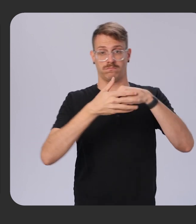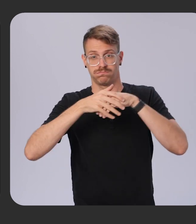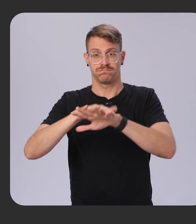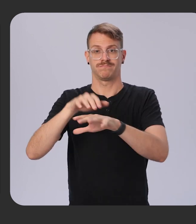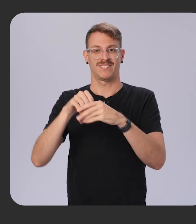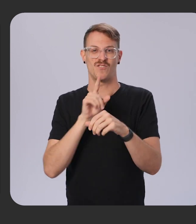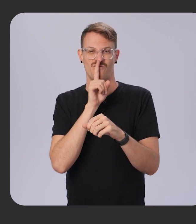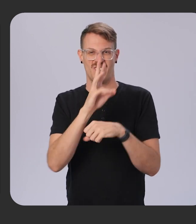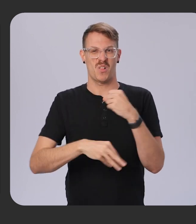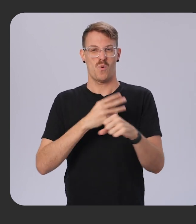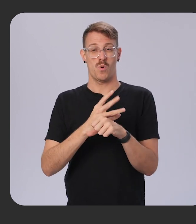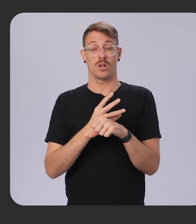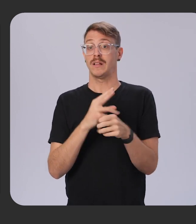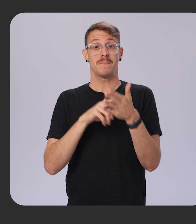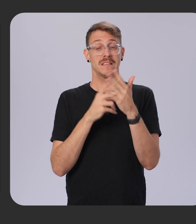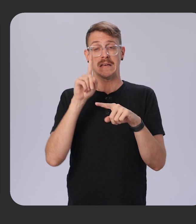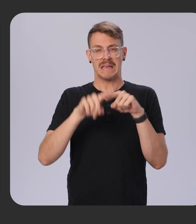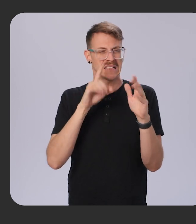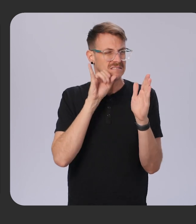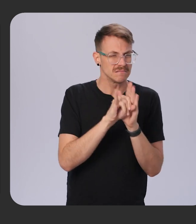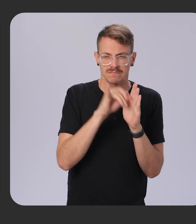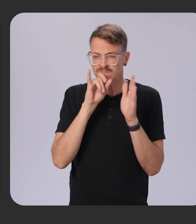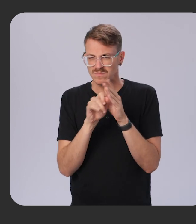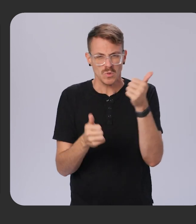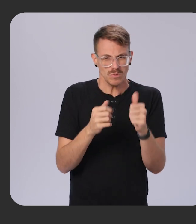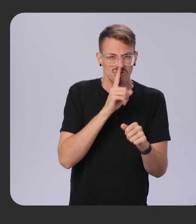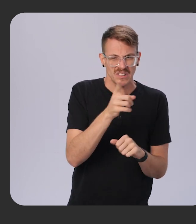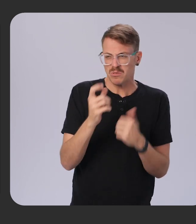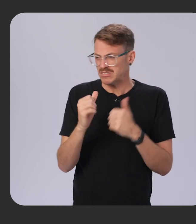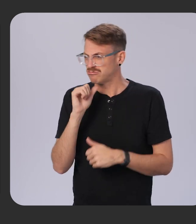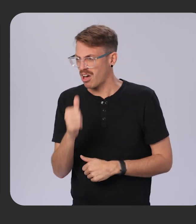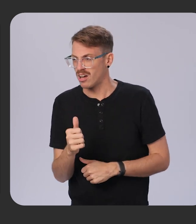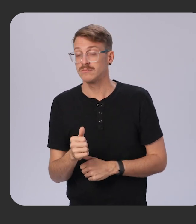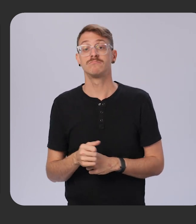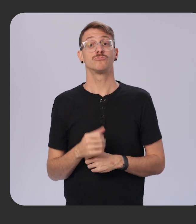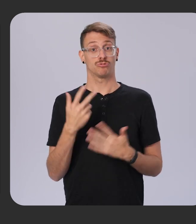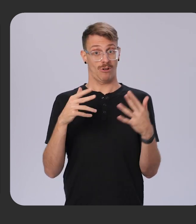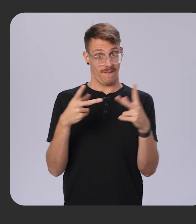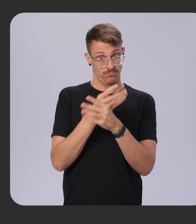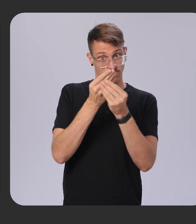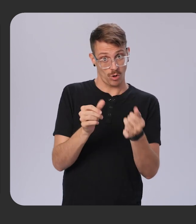are indistinguishable from real objects. To enable this, we've been leveling up the ARCore Skill